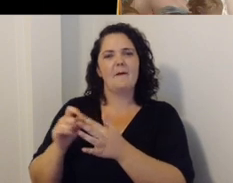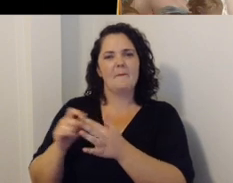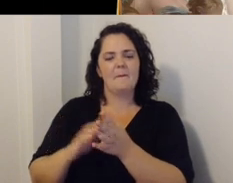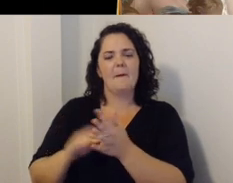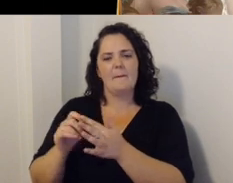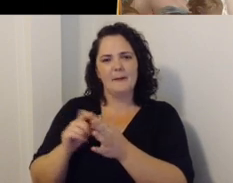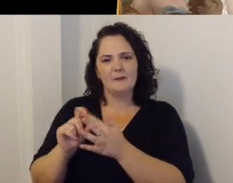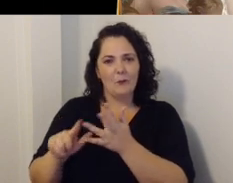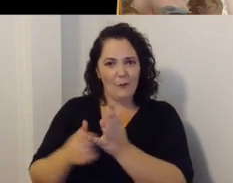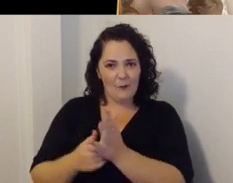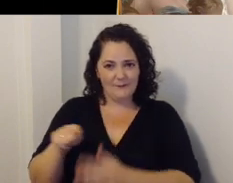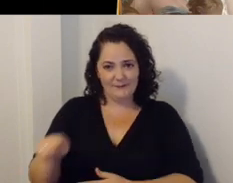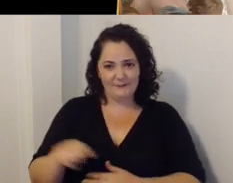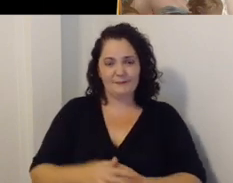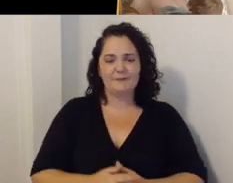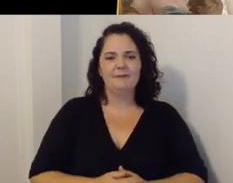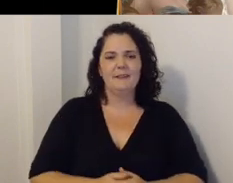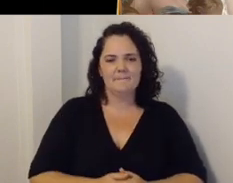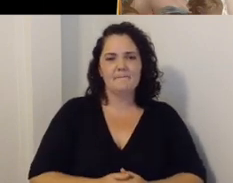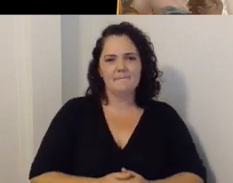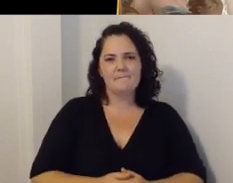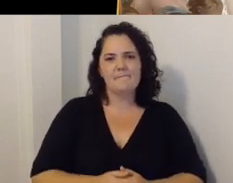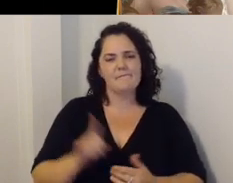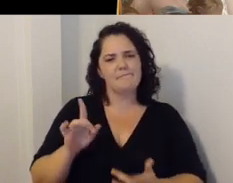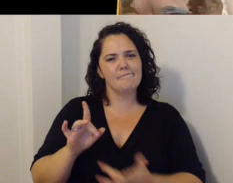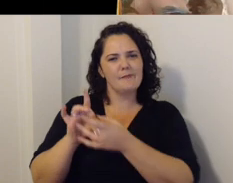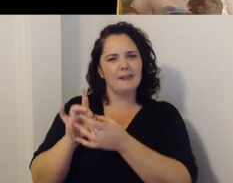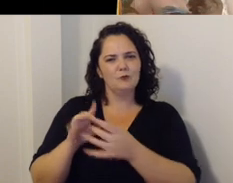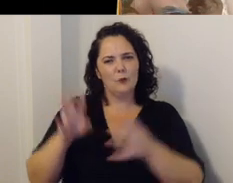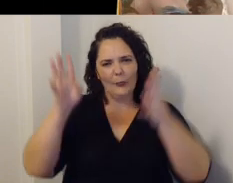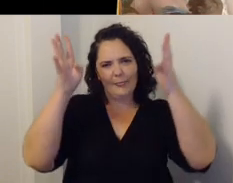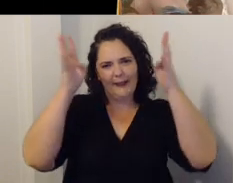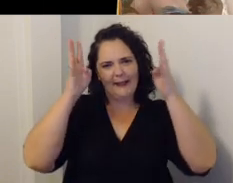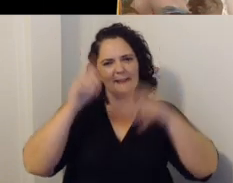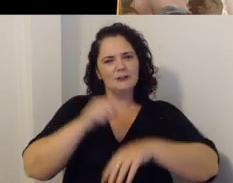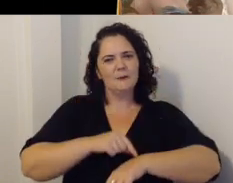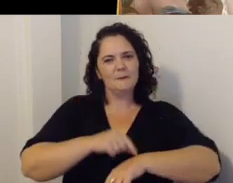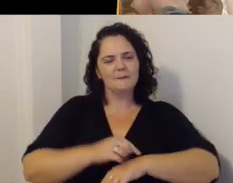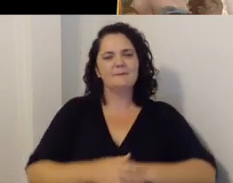and uh the official mistress to the King and uh Madame de Pompadour had actually portrayed Venus